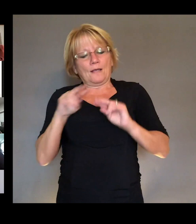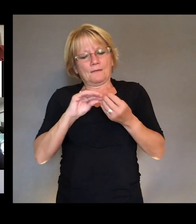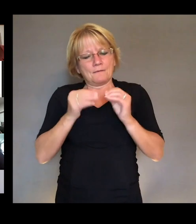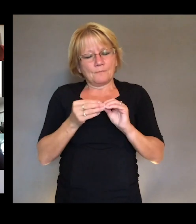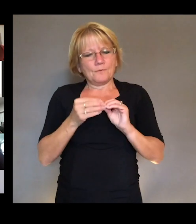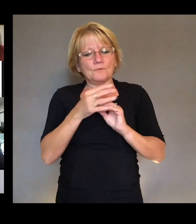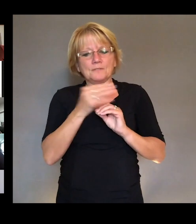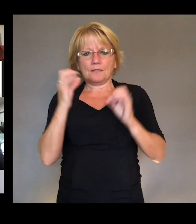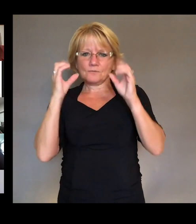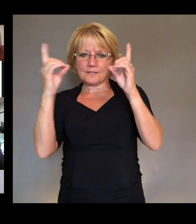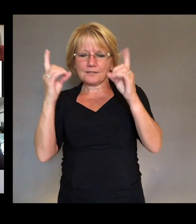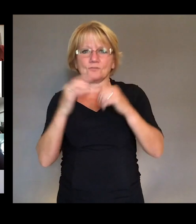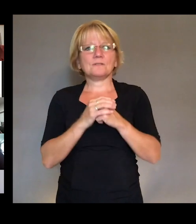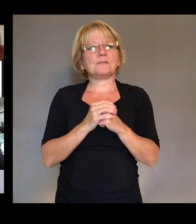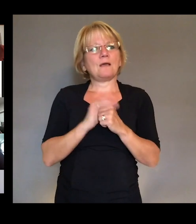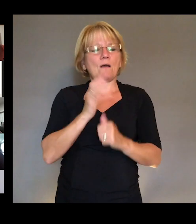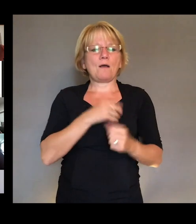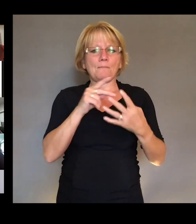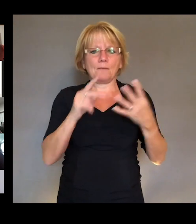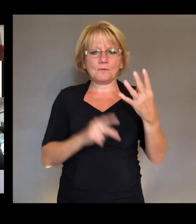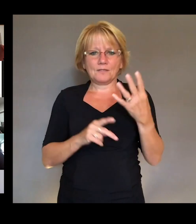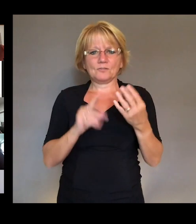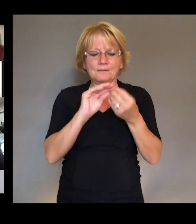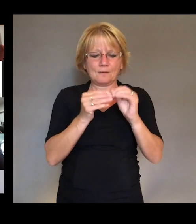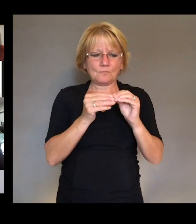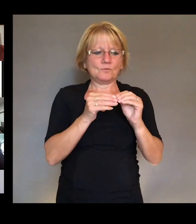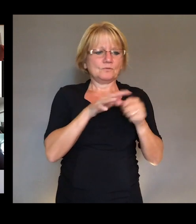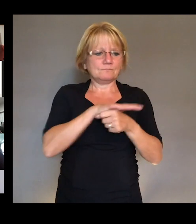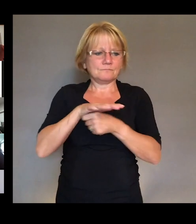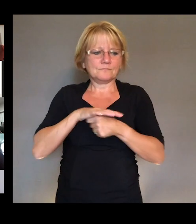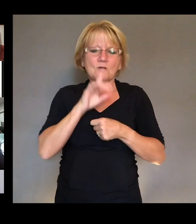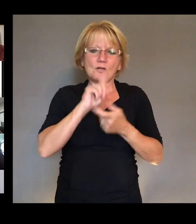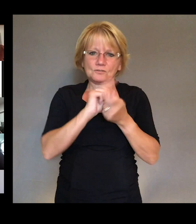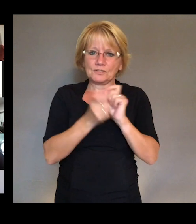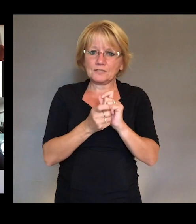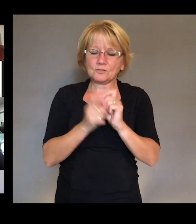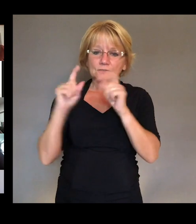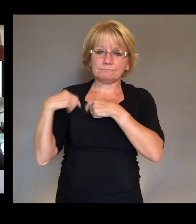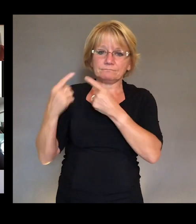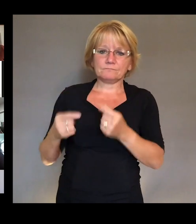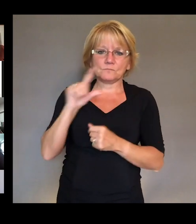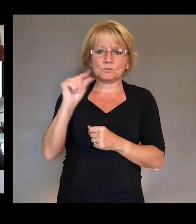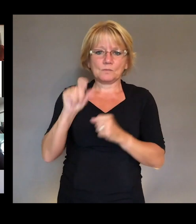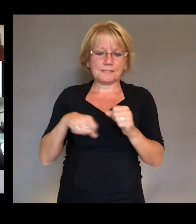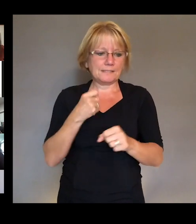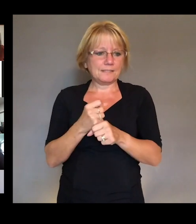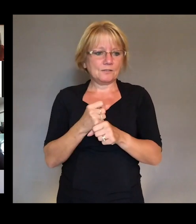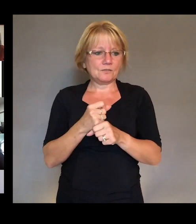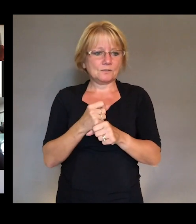So the demographics of our population is changing. In the last 20 years,